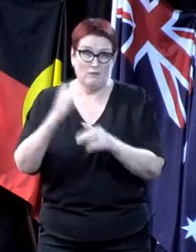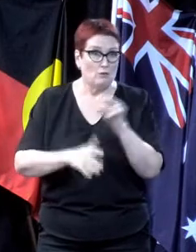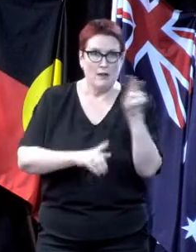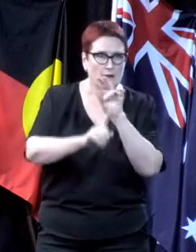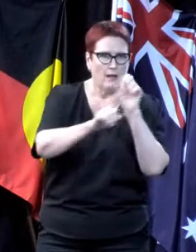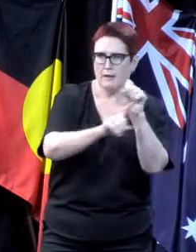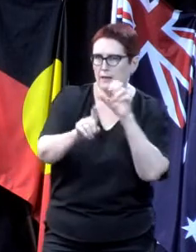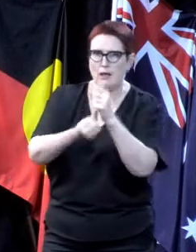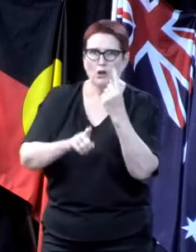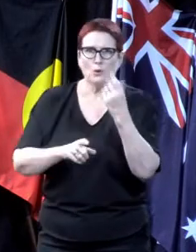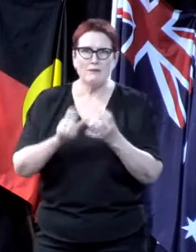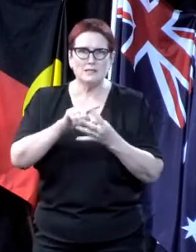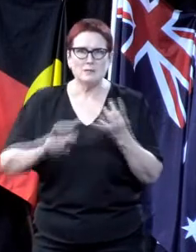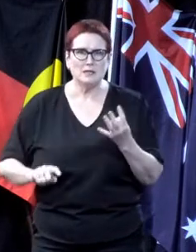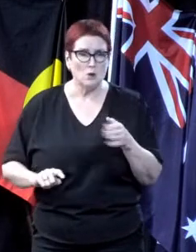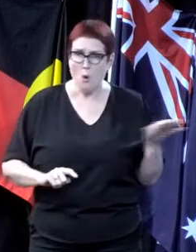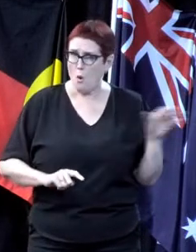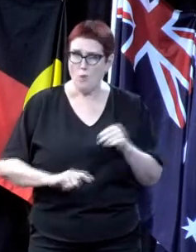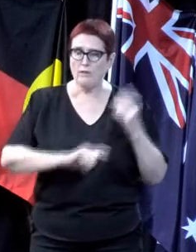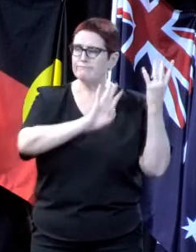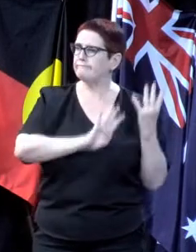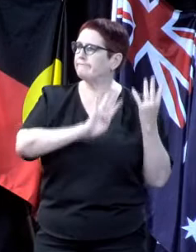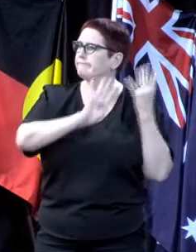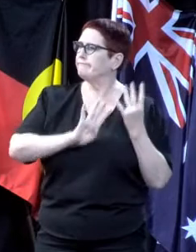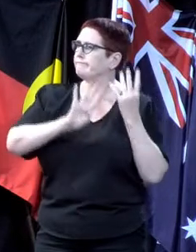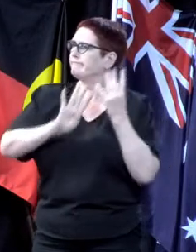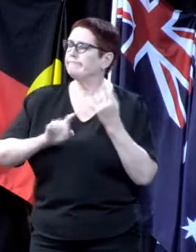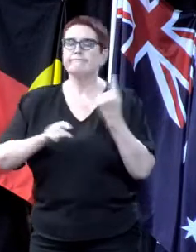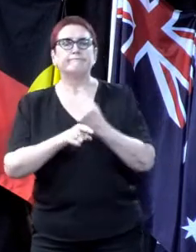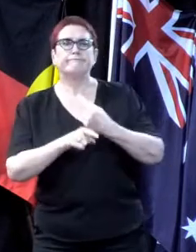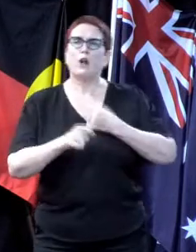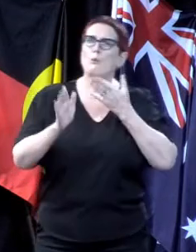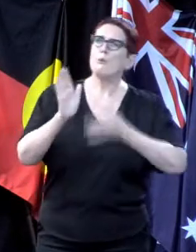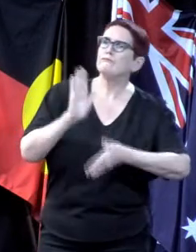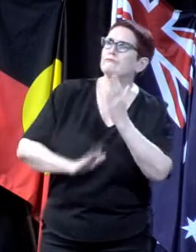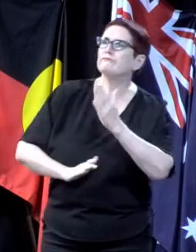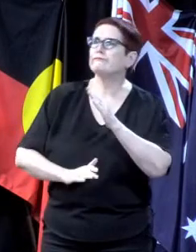you know, future employment, travel and future study. Thank you. Ms Morris?